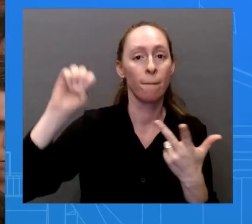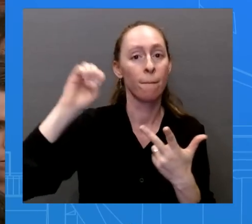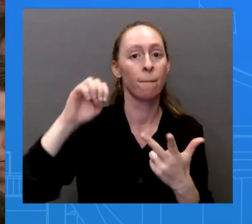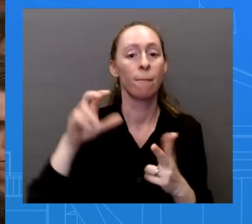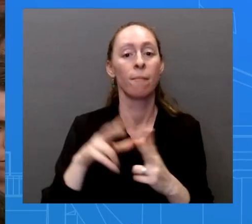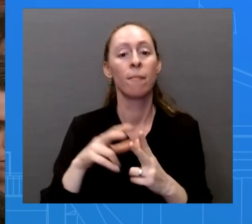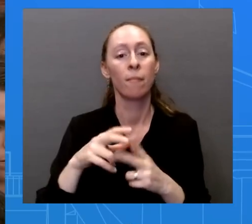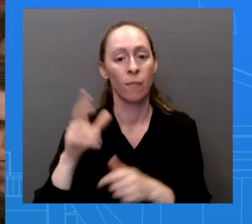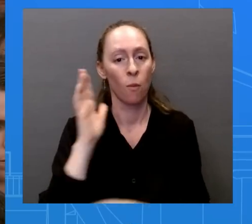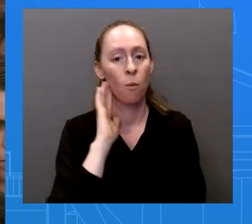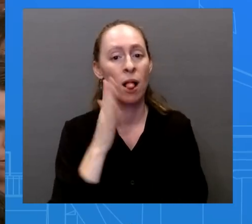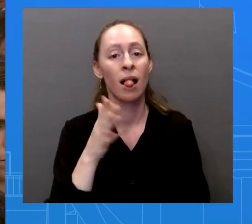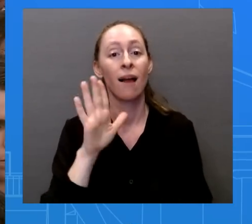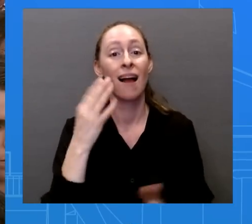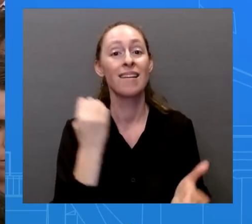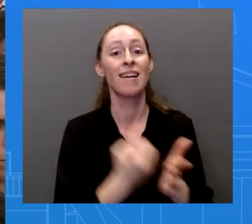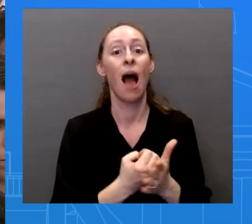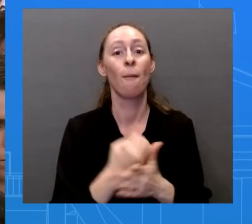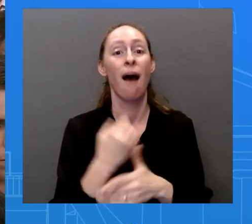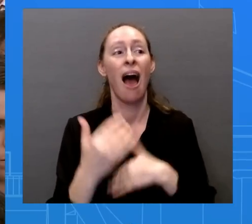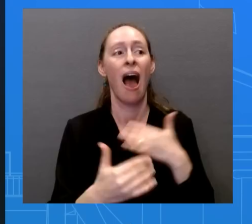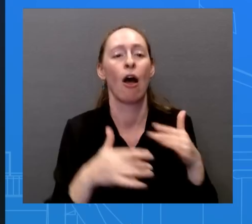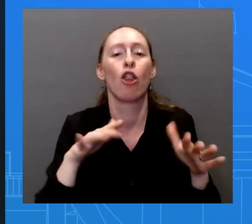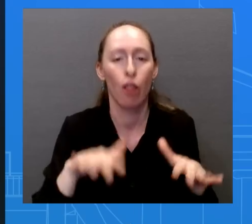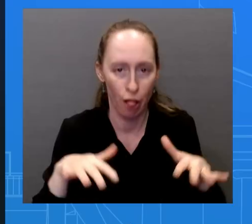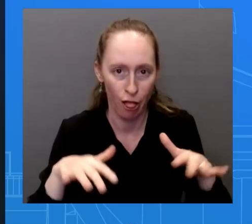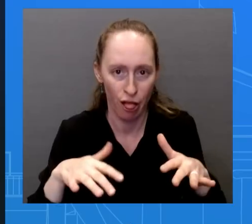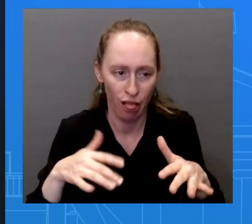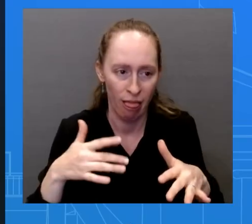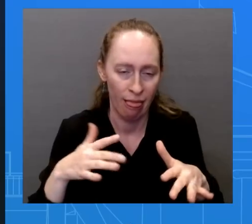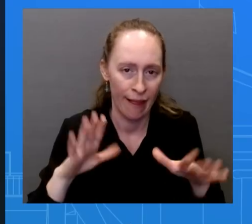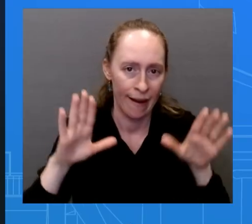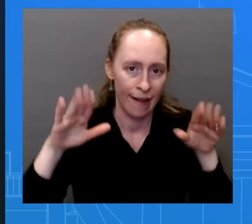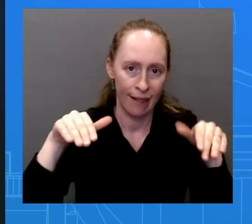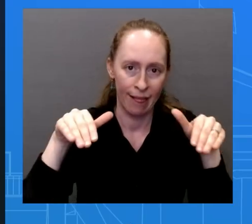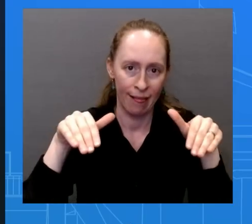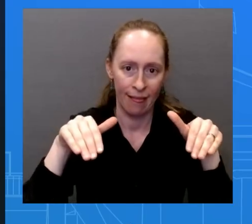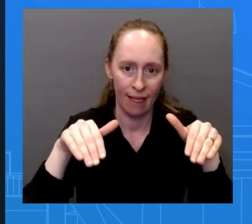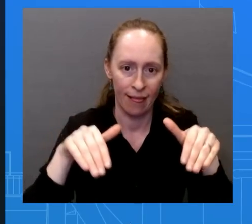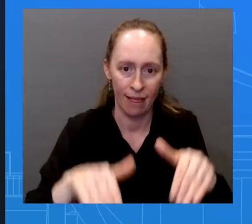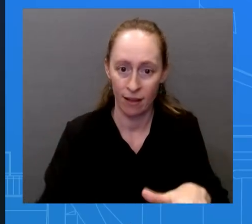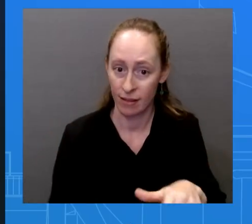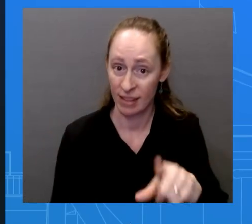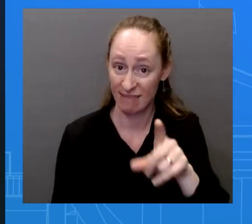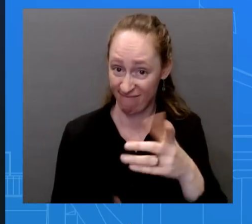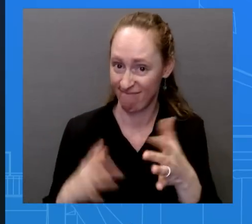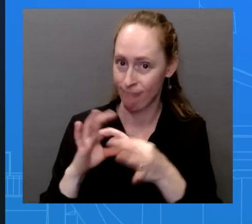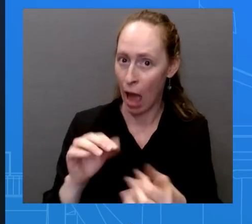and what they're calling a stalling economy. Ms. Jean-Pierre: Okay, we got to step back here and look at what the President walked into here, right?